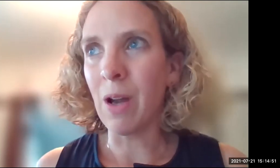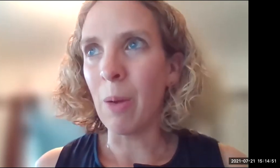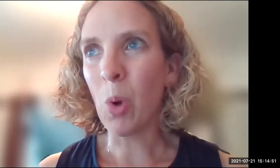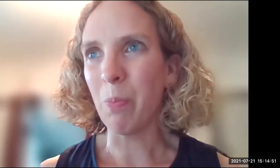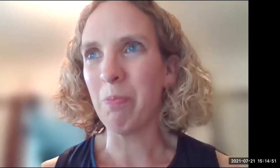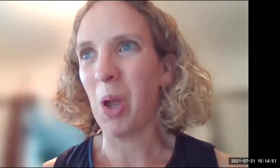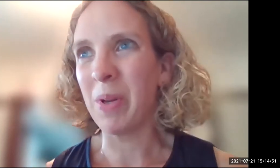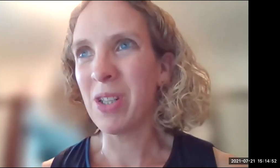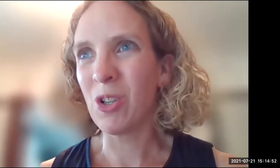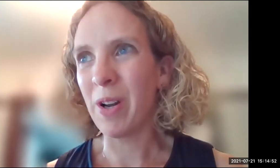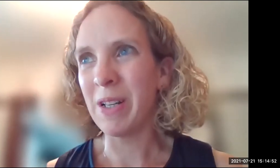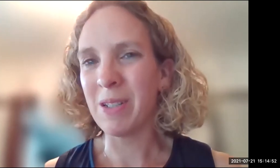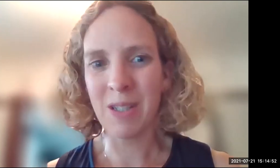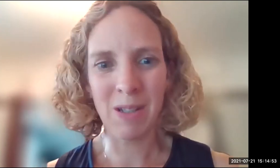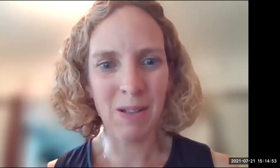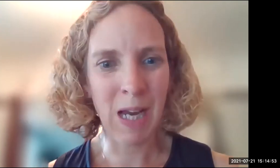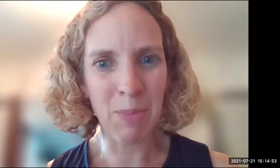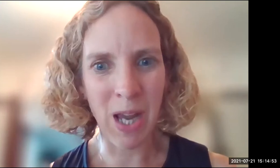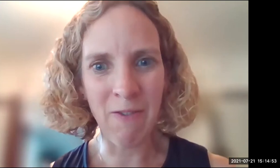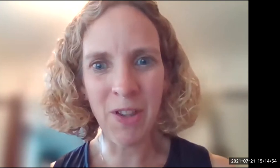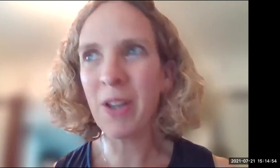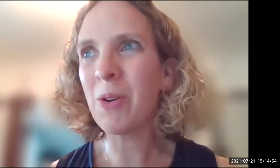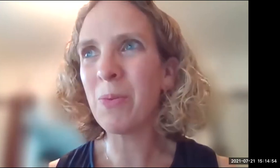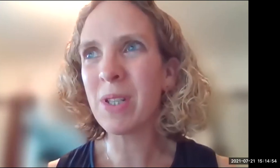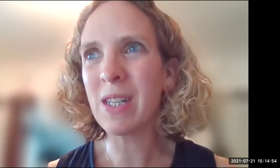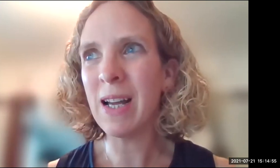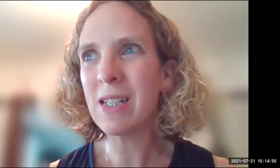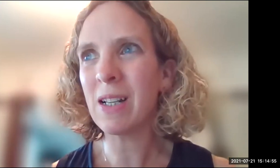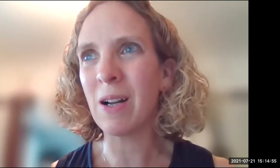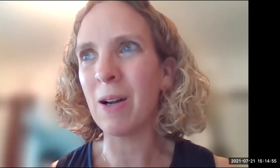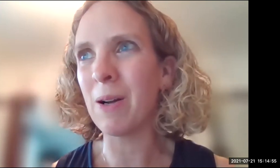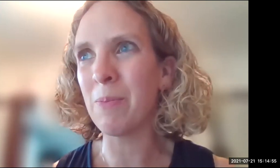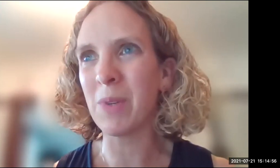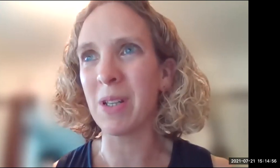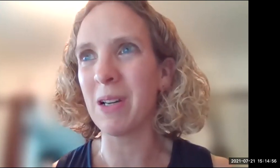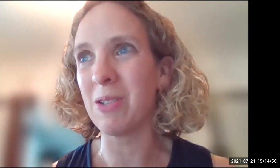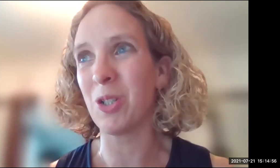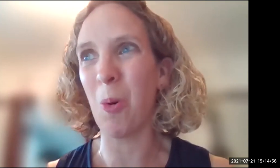our speakers for those fantastic presentations and